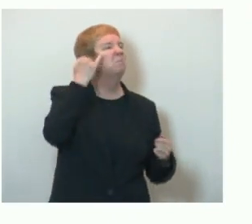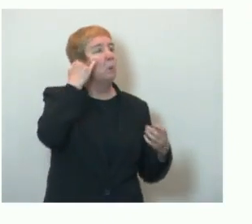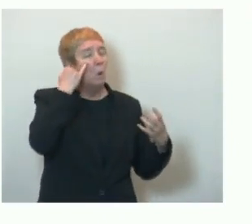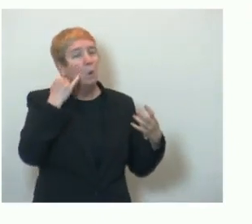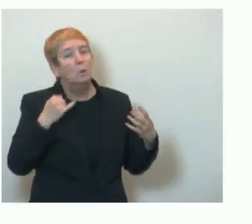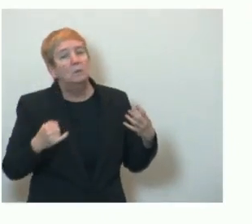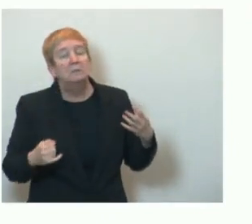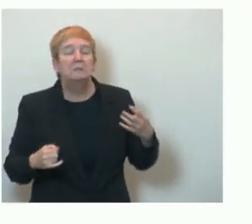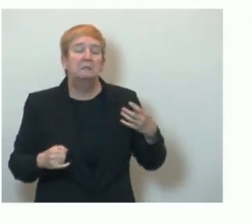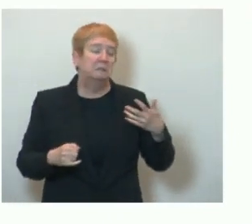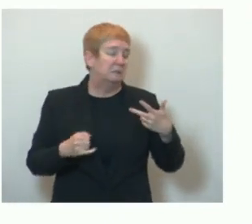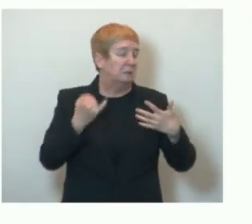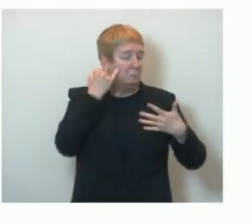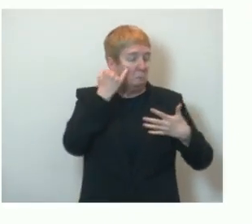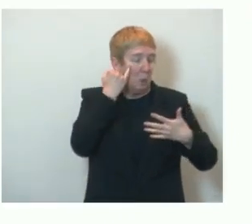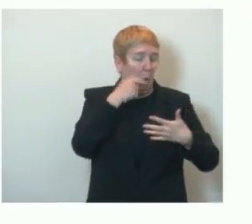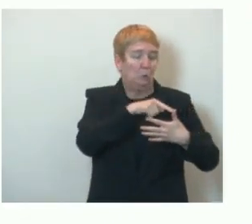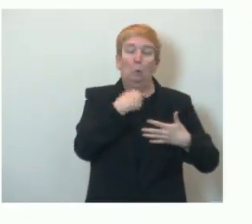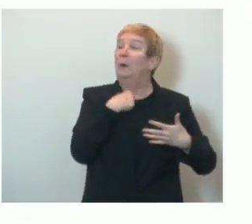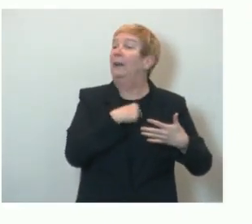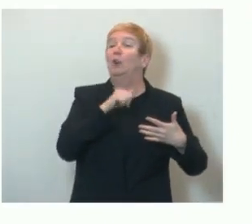AFFECT EVERY SINGLE ONE OF THESE CRITERIA.